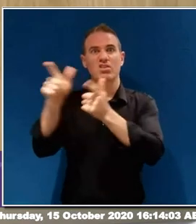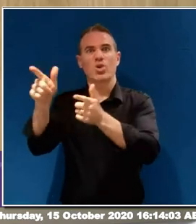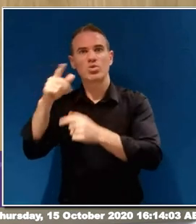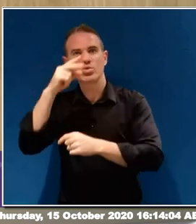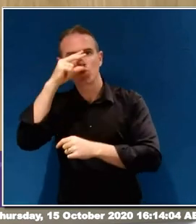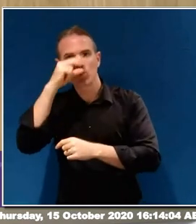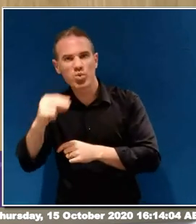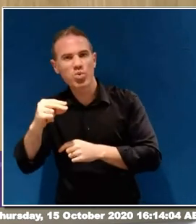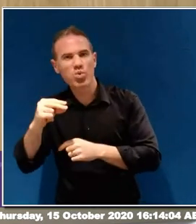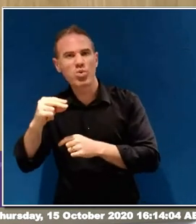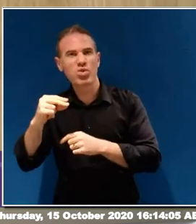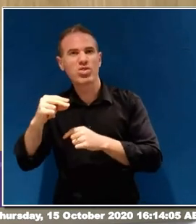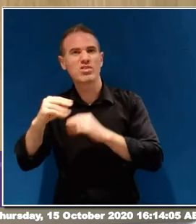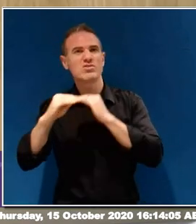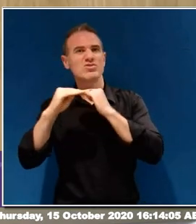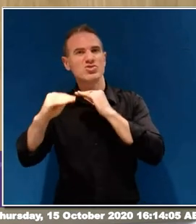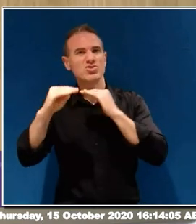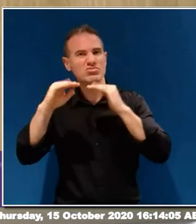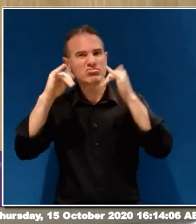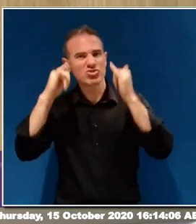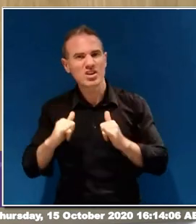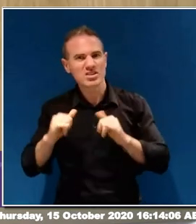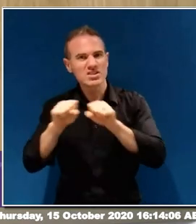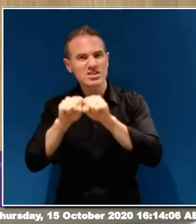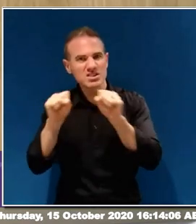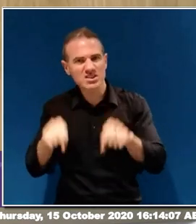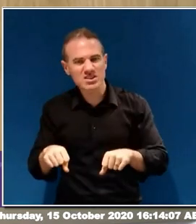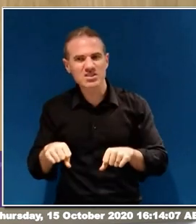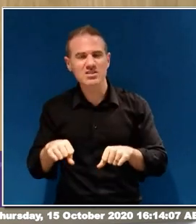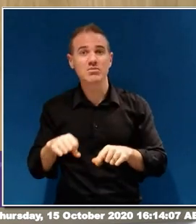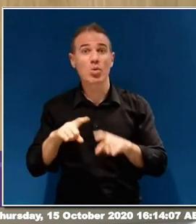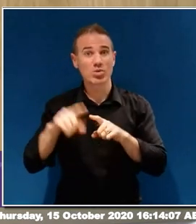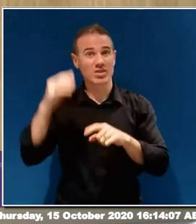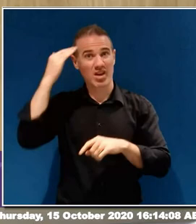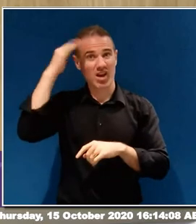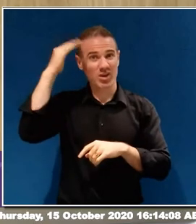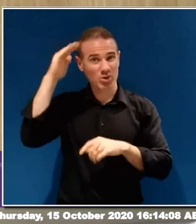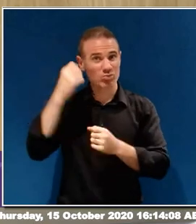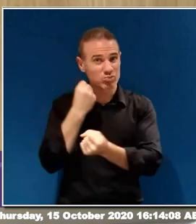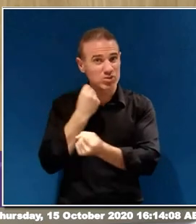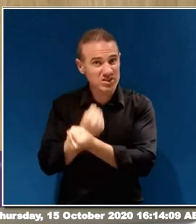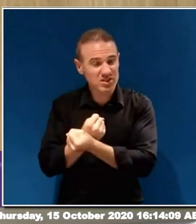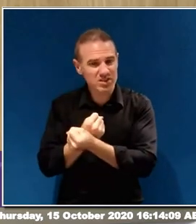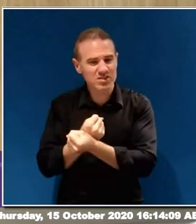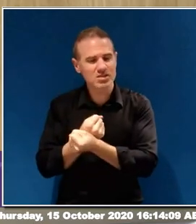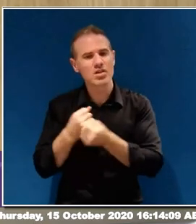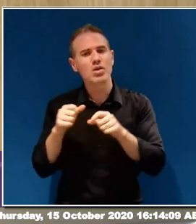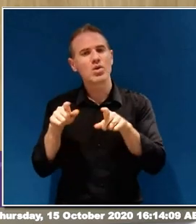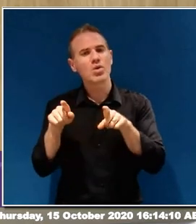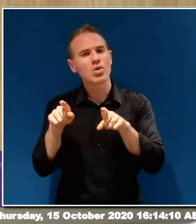I'm also really interested in the connection of mental health and the